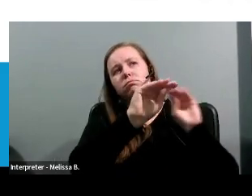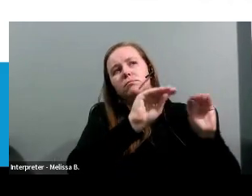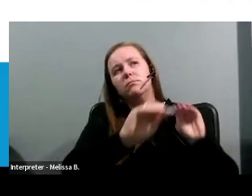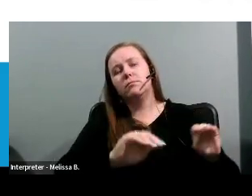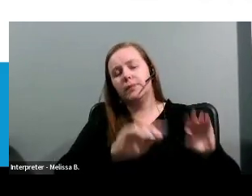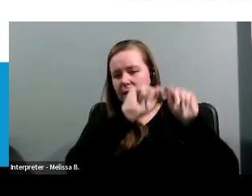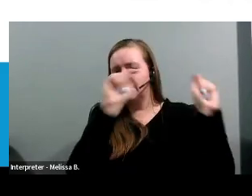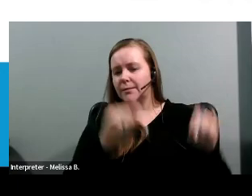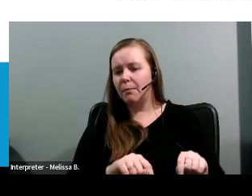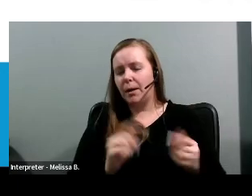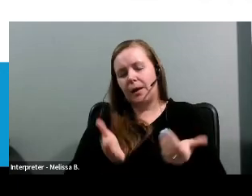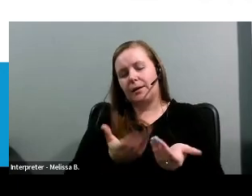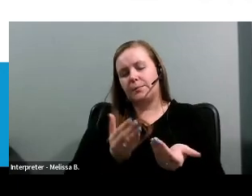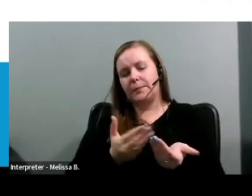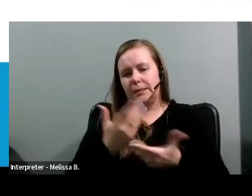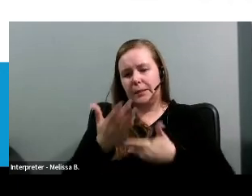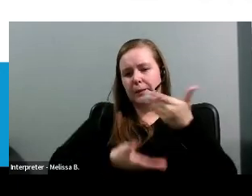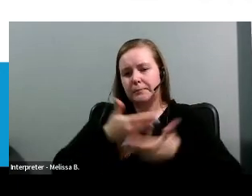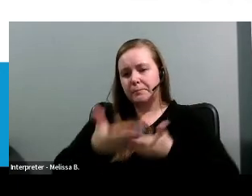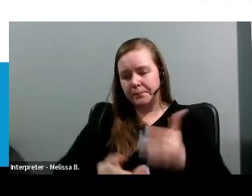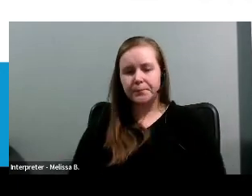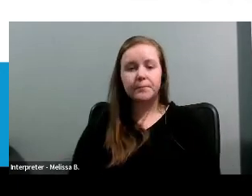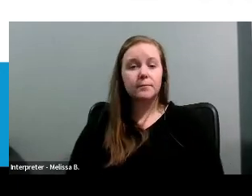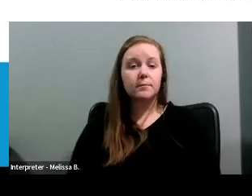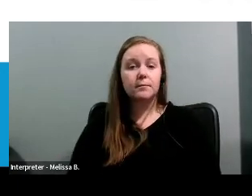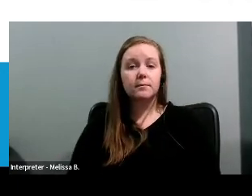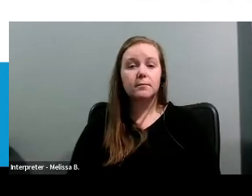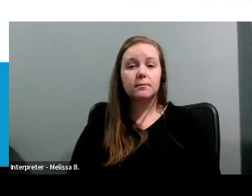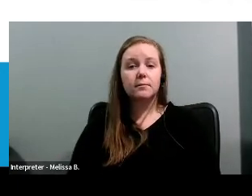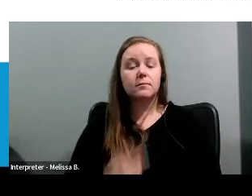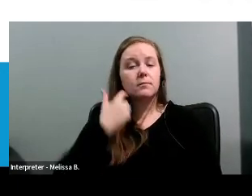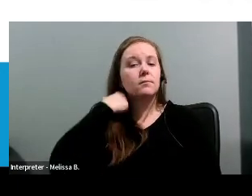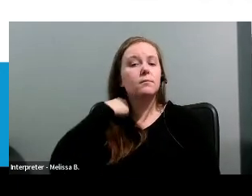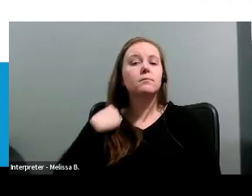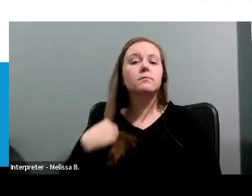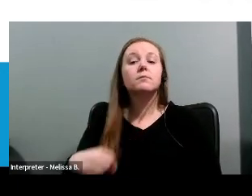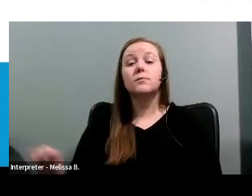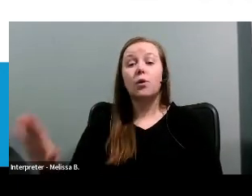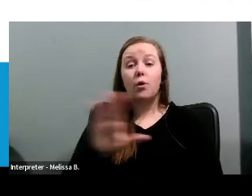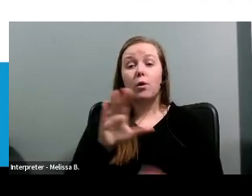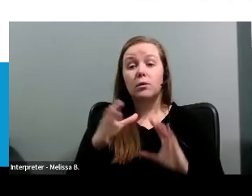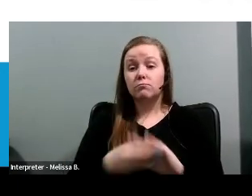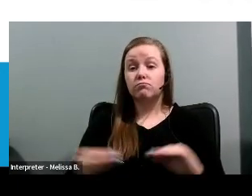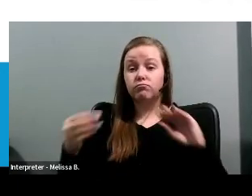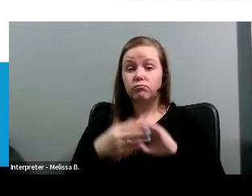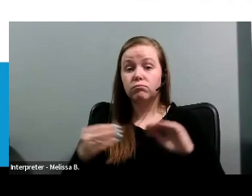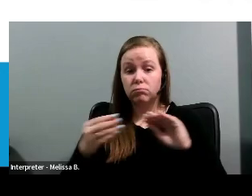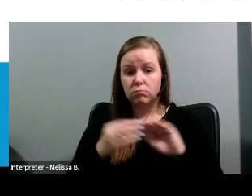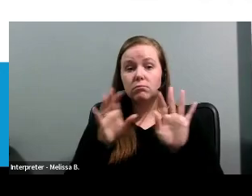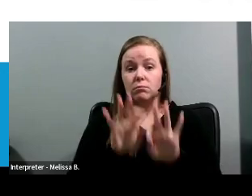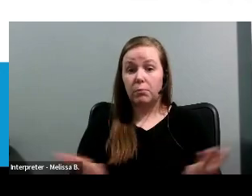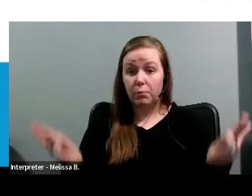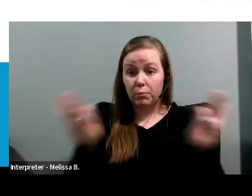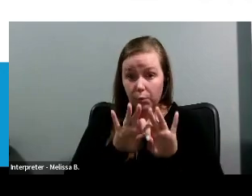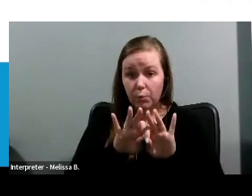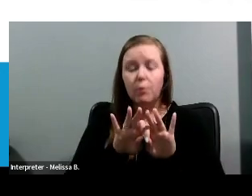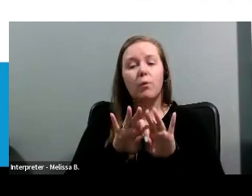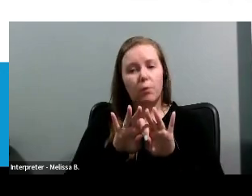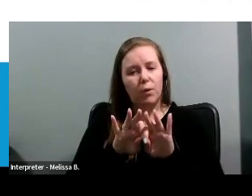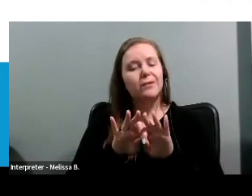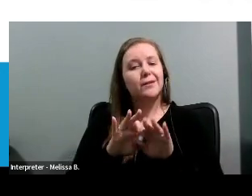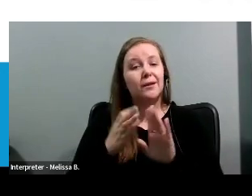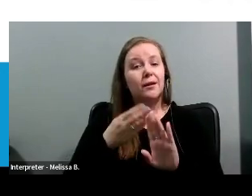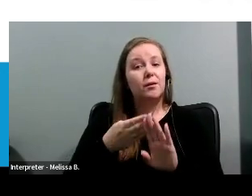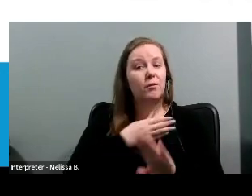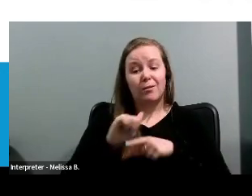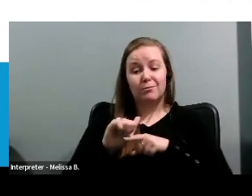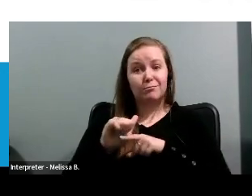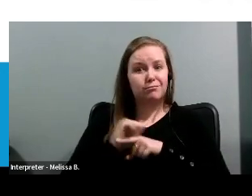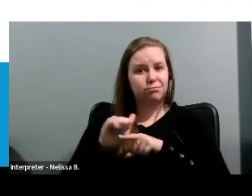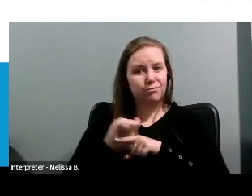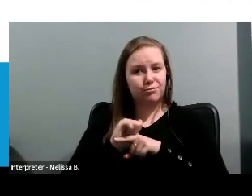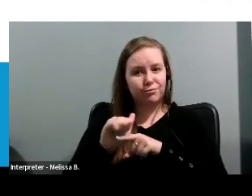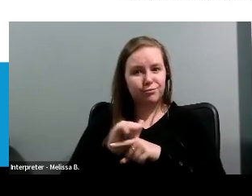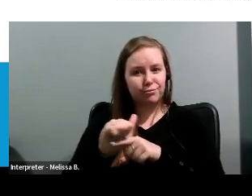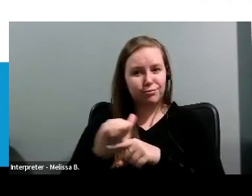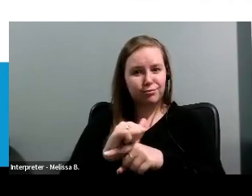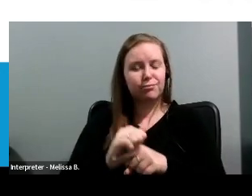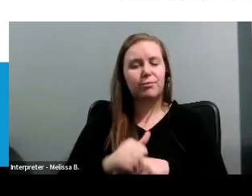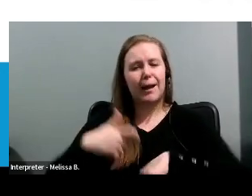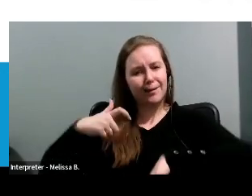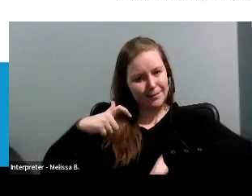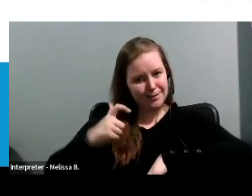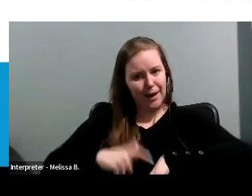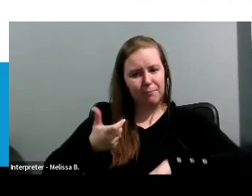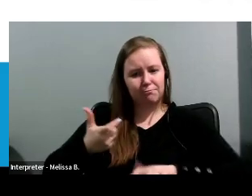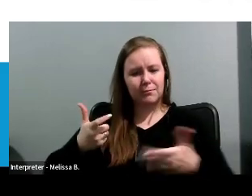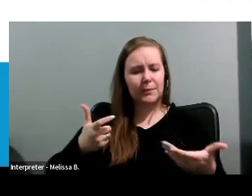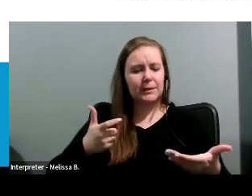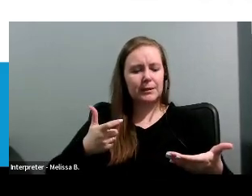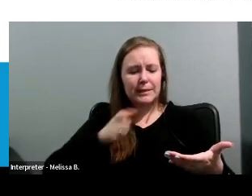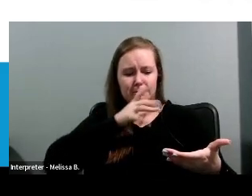Shannon Spencer (she/her): As, yeah, and as well as when you're preparing for your deputation, I do recommend that you practice as much as possible, and time yourself, so you know you are able to speak within that 3-5 minute time.